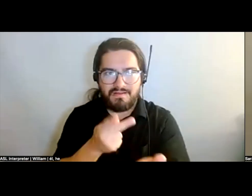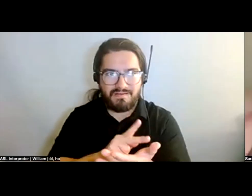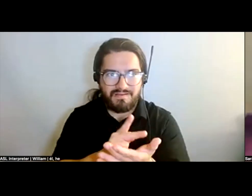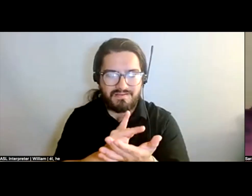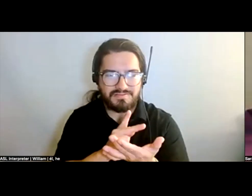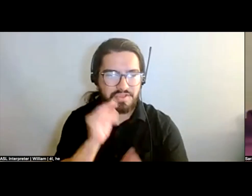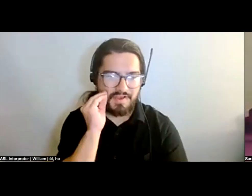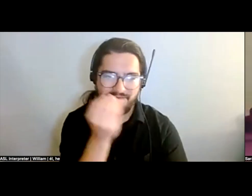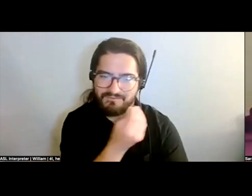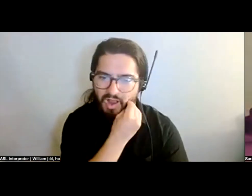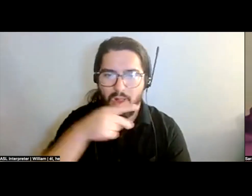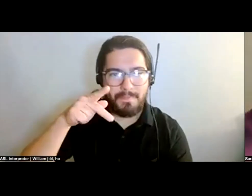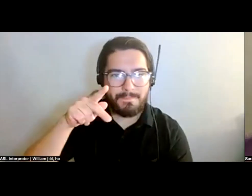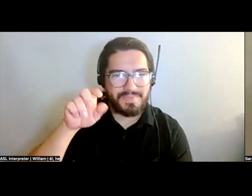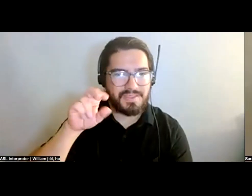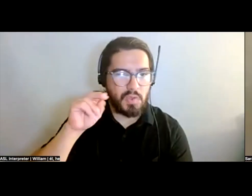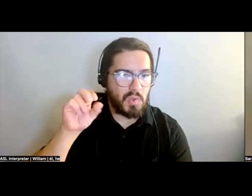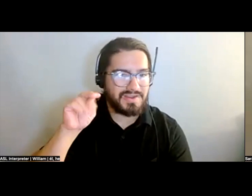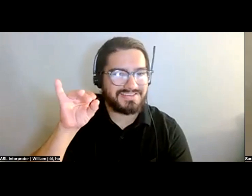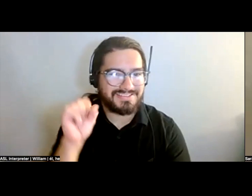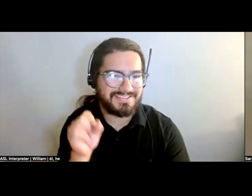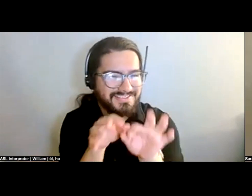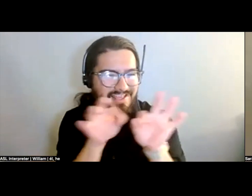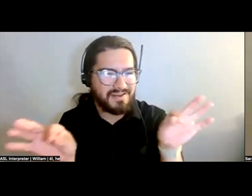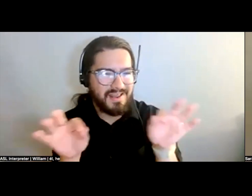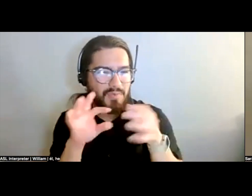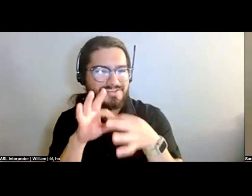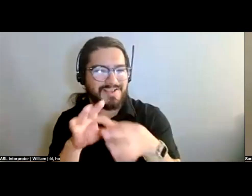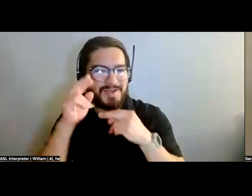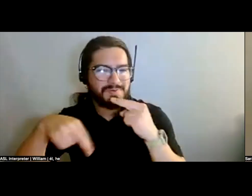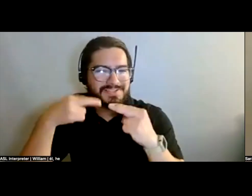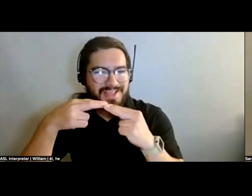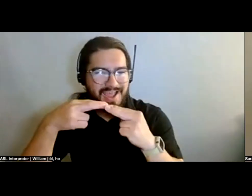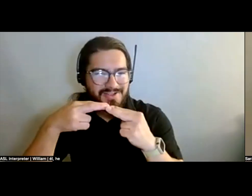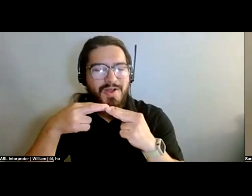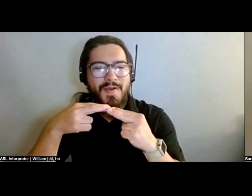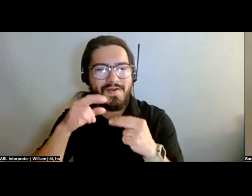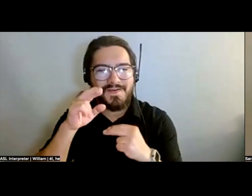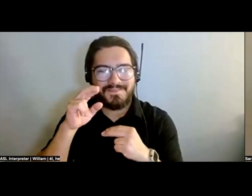There's just—so much you do with silence that is just really, really masterful.